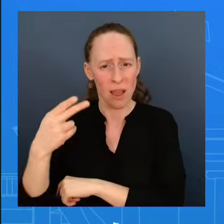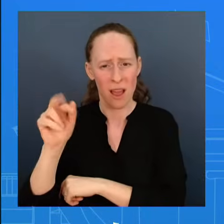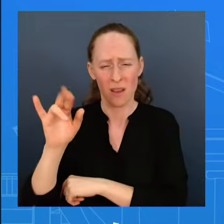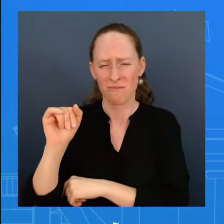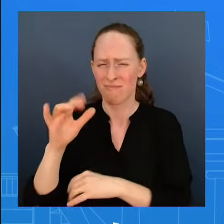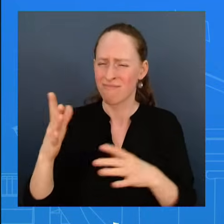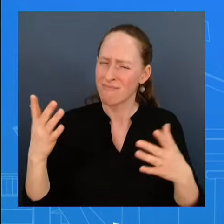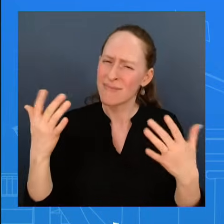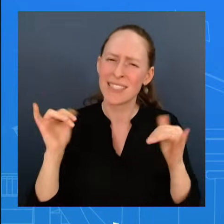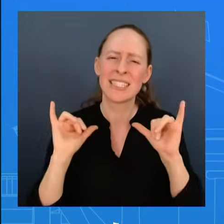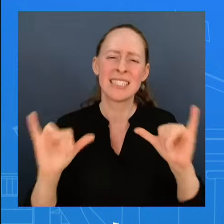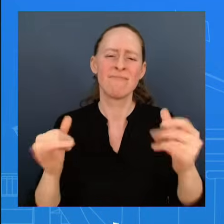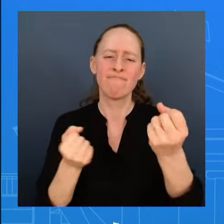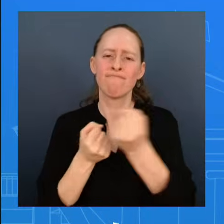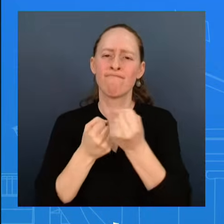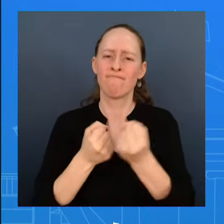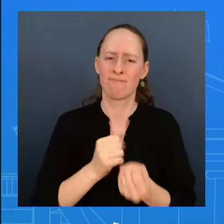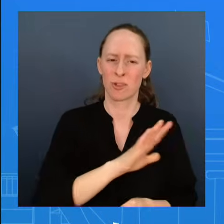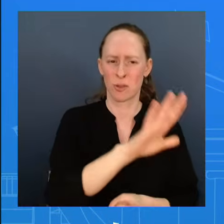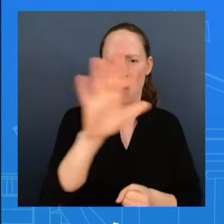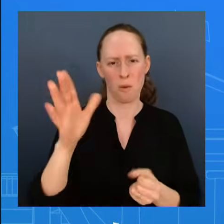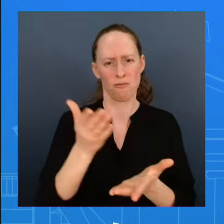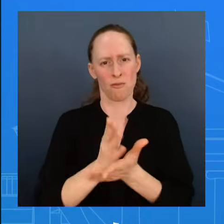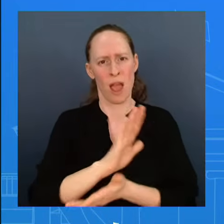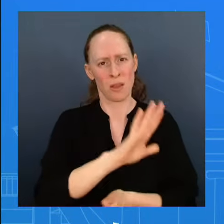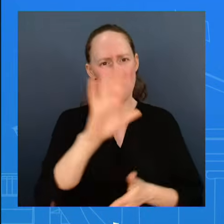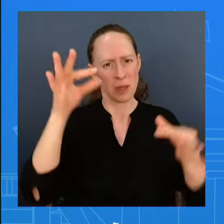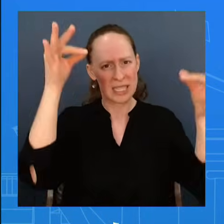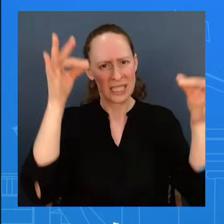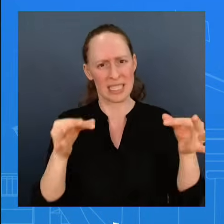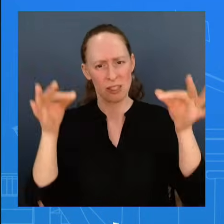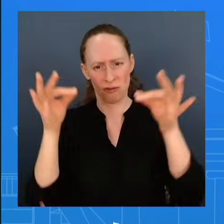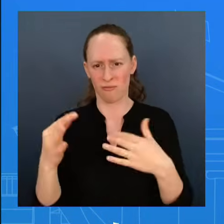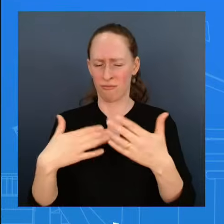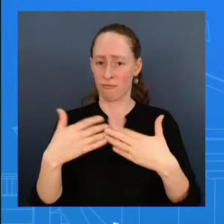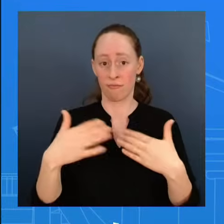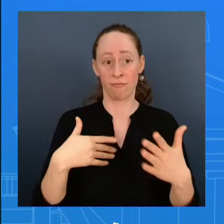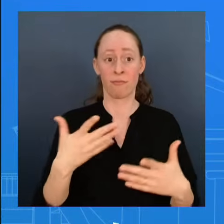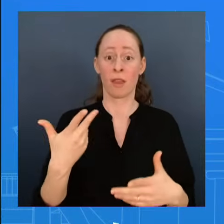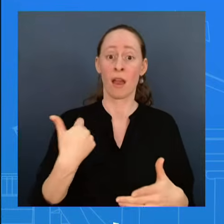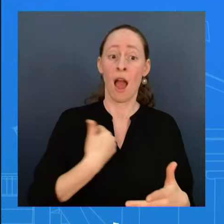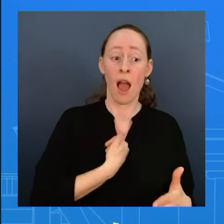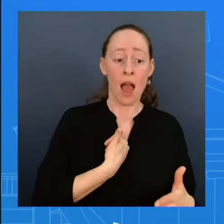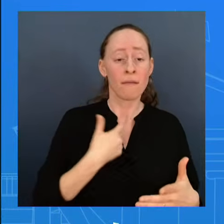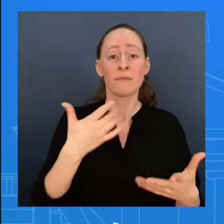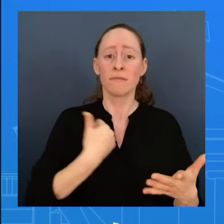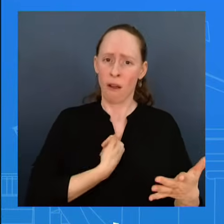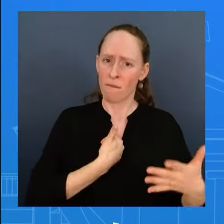and that healthcare decisions should be made by a woman with the help of her doctor, not politicians.